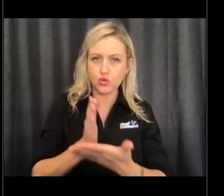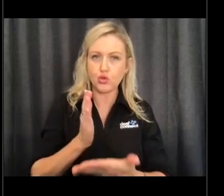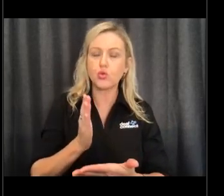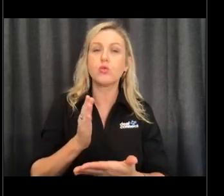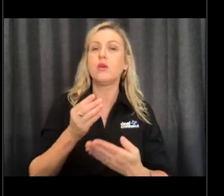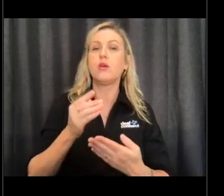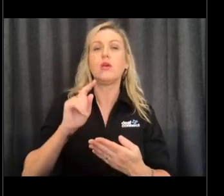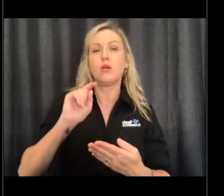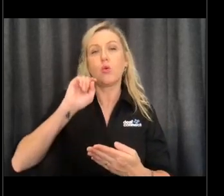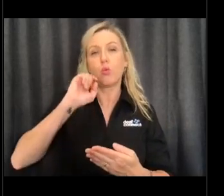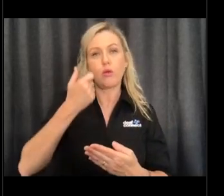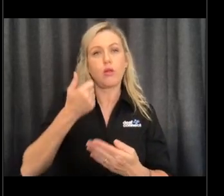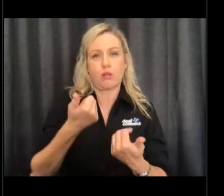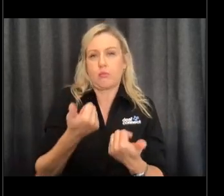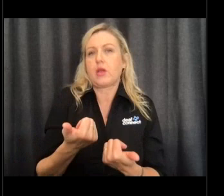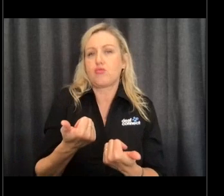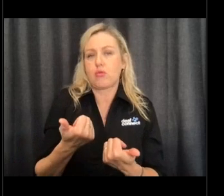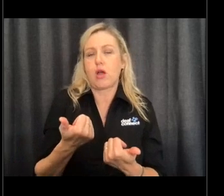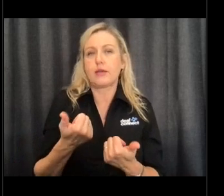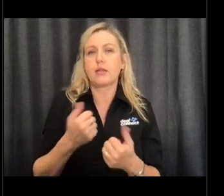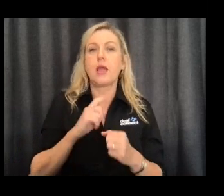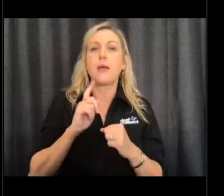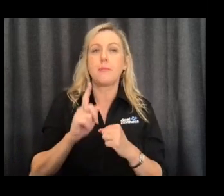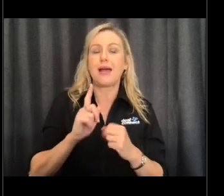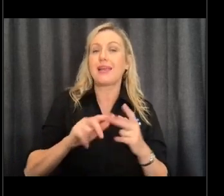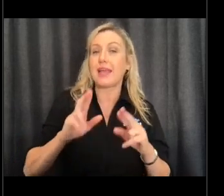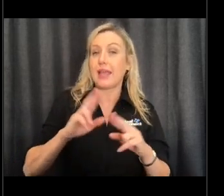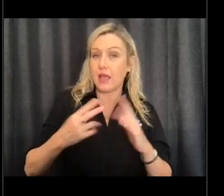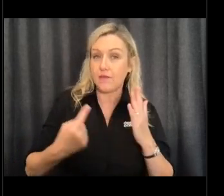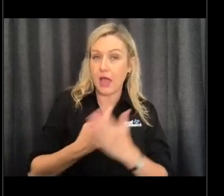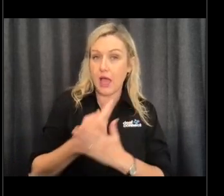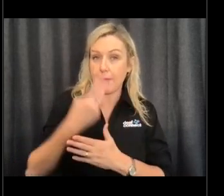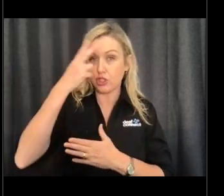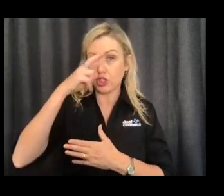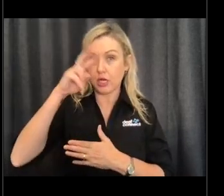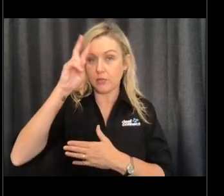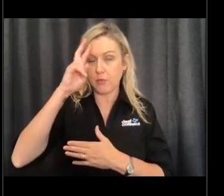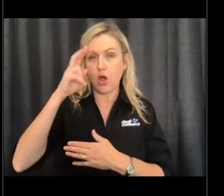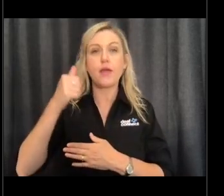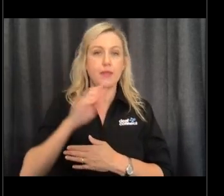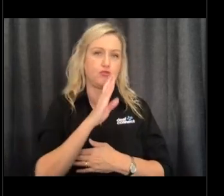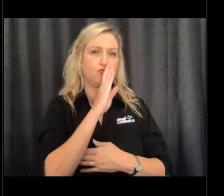but if you get a client where it does happen to it's important they get legal advice, particularly